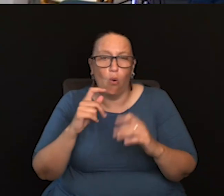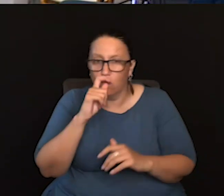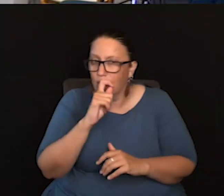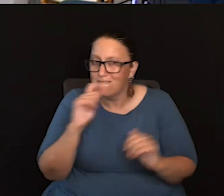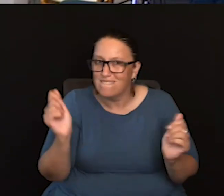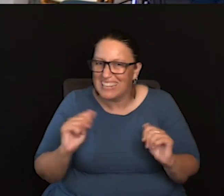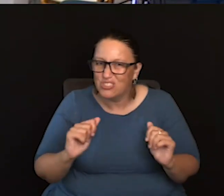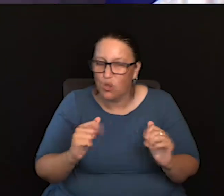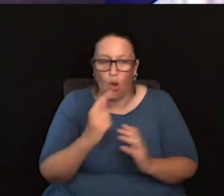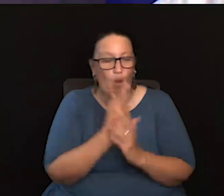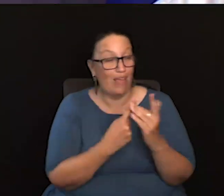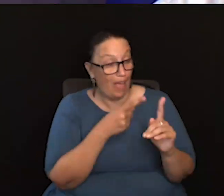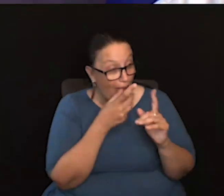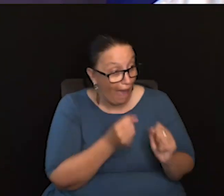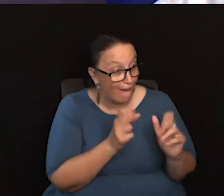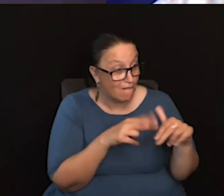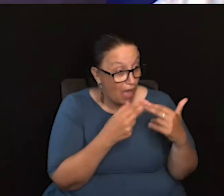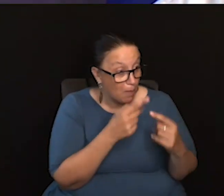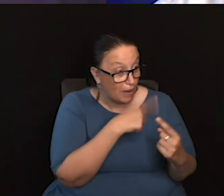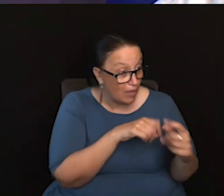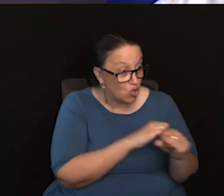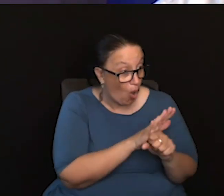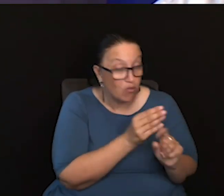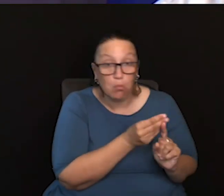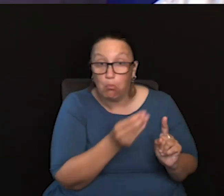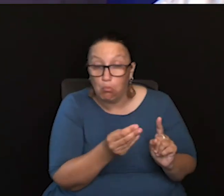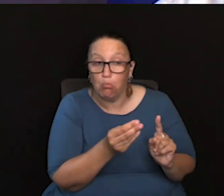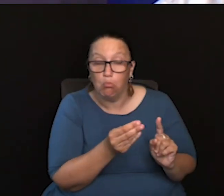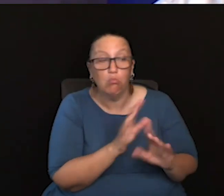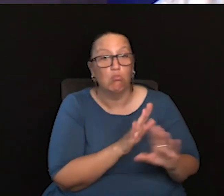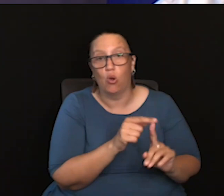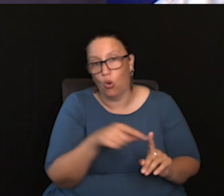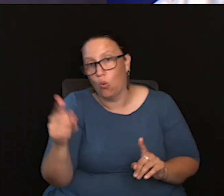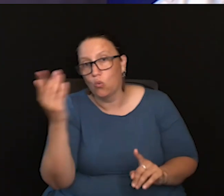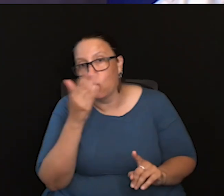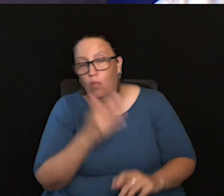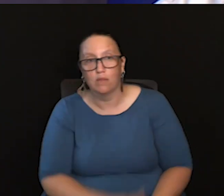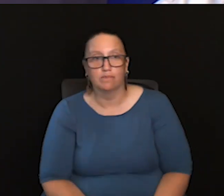Yes Clare so obviously, these are questions for states and territories about their individual schools